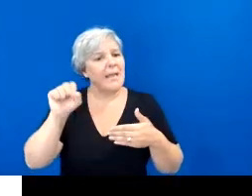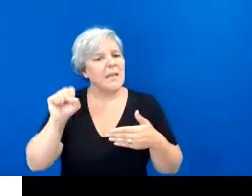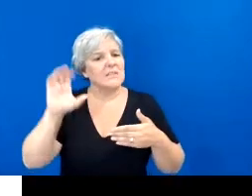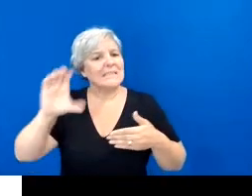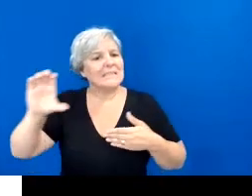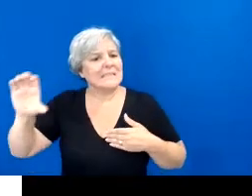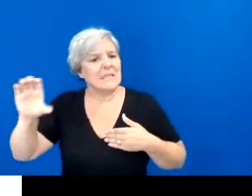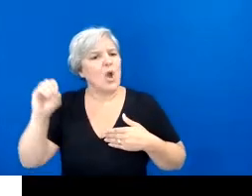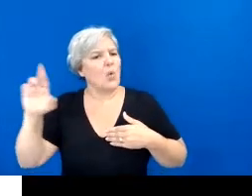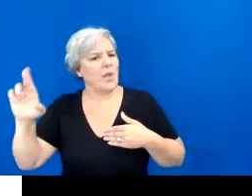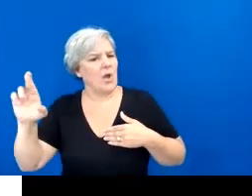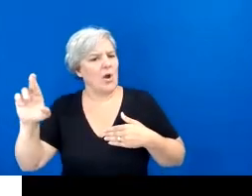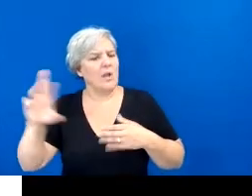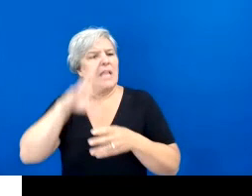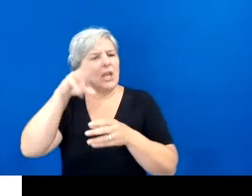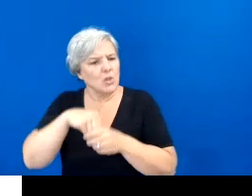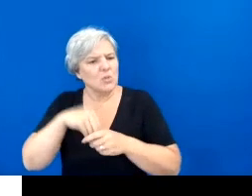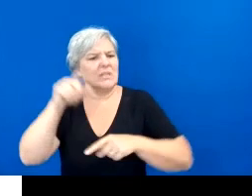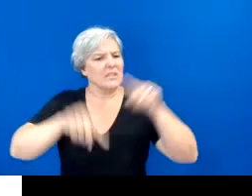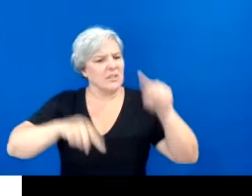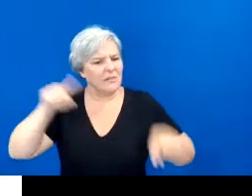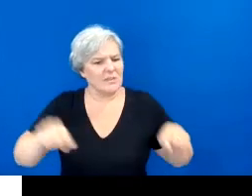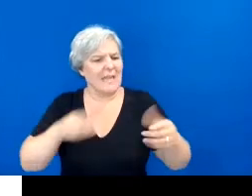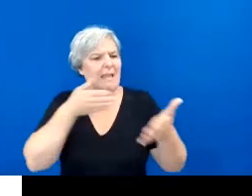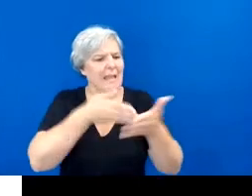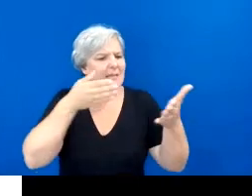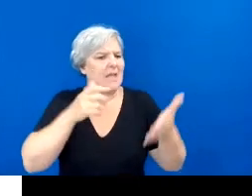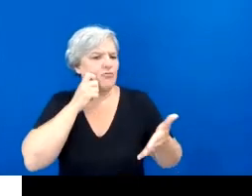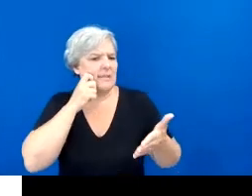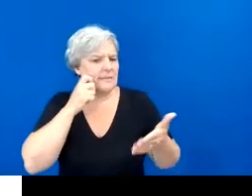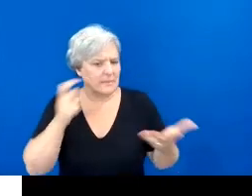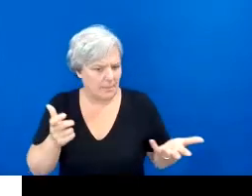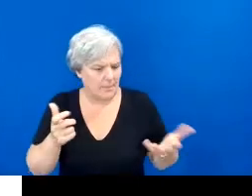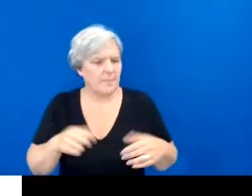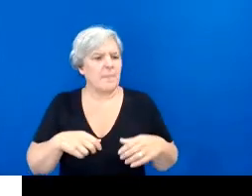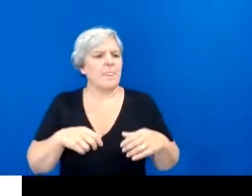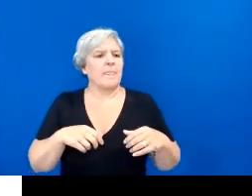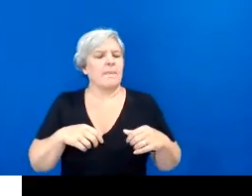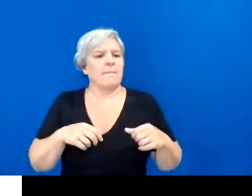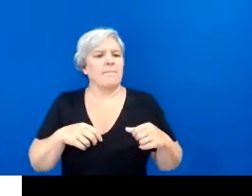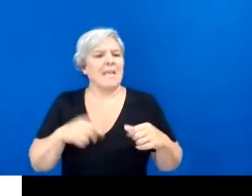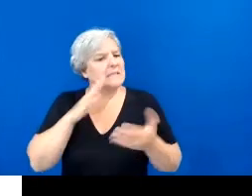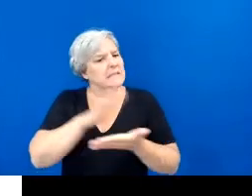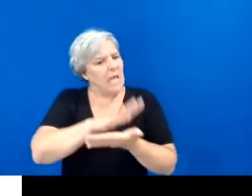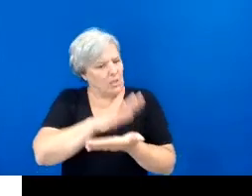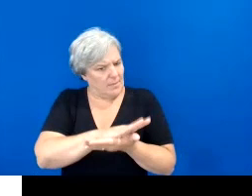inclusion, diversity, equity and anti-racism framework. And it's a document. It really has two parts.